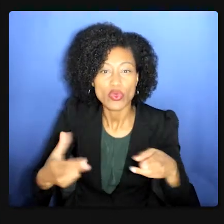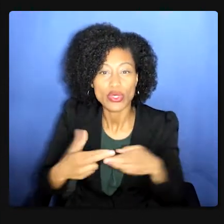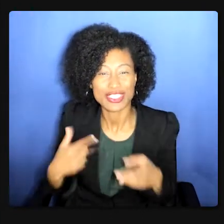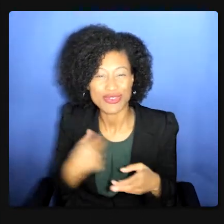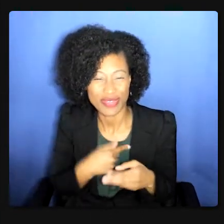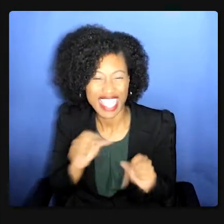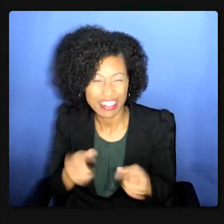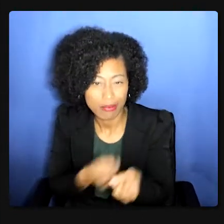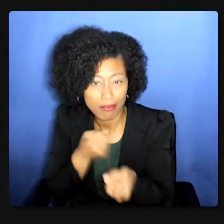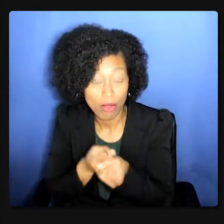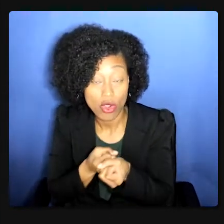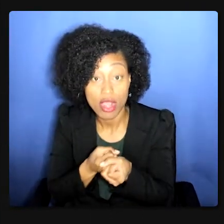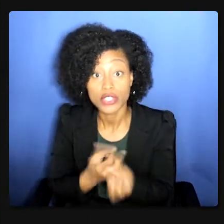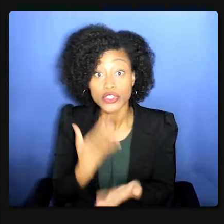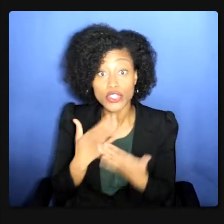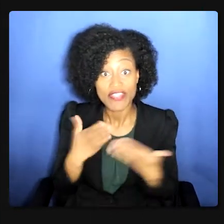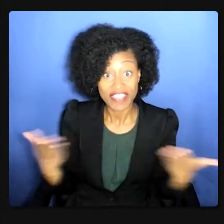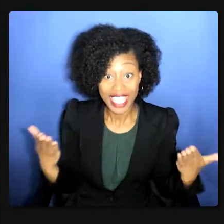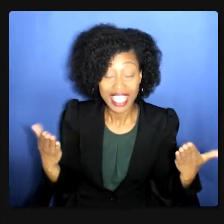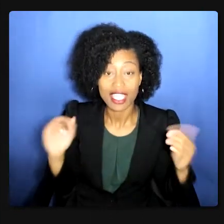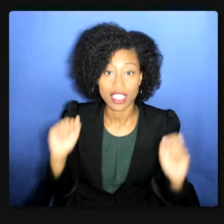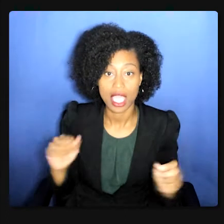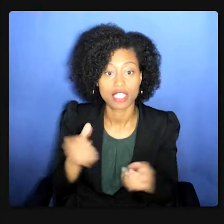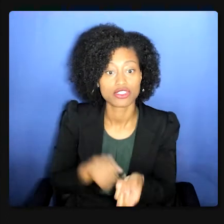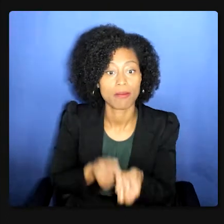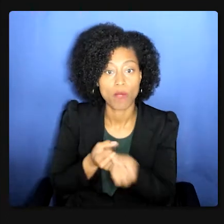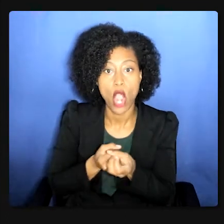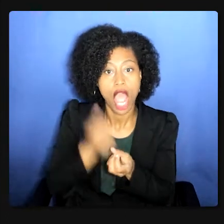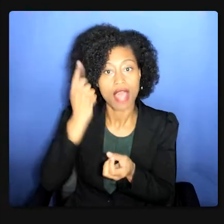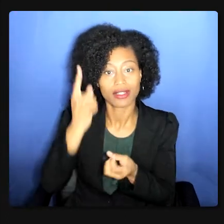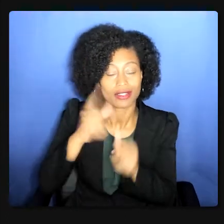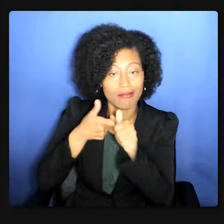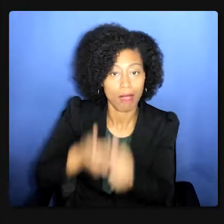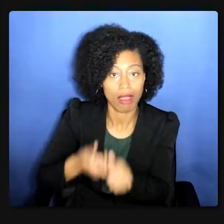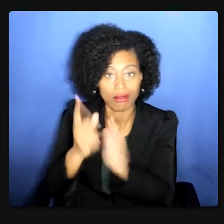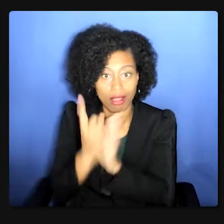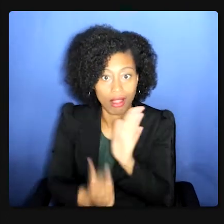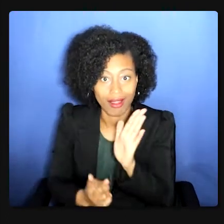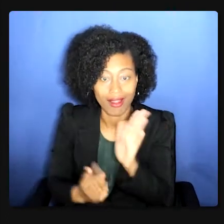And the good thing about it is that it supports auto-scaling by design, right? Natively.